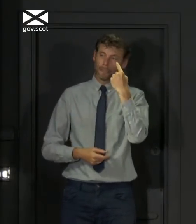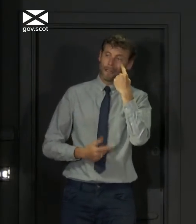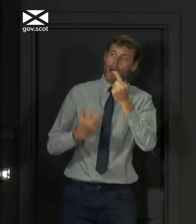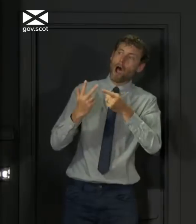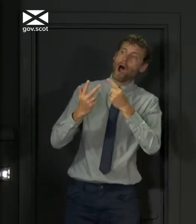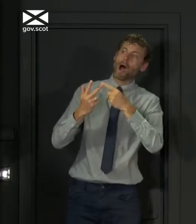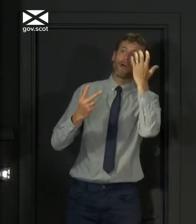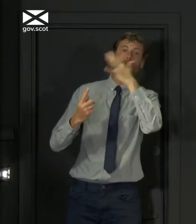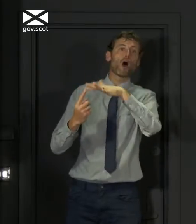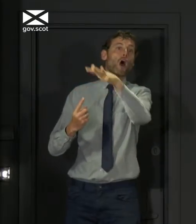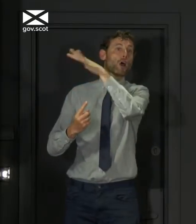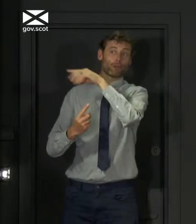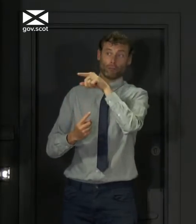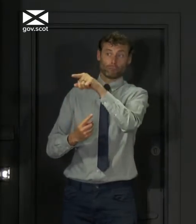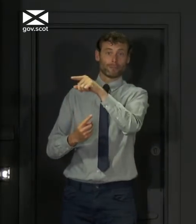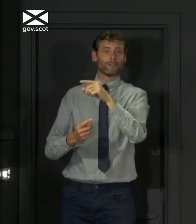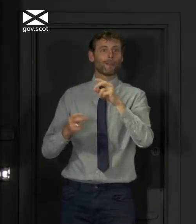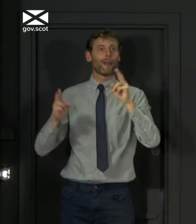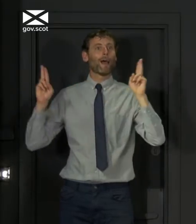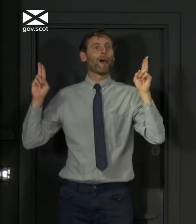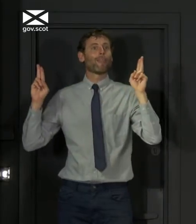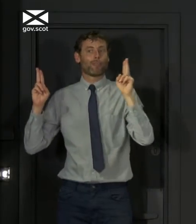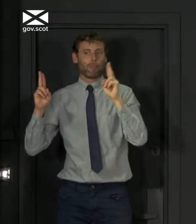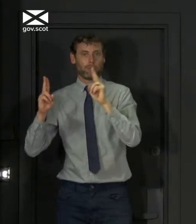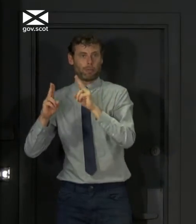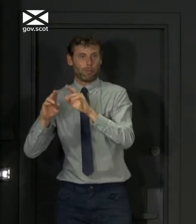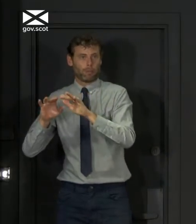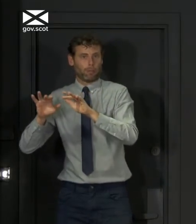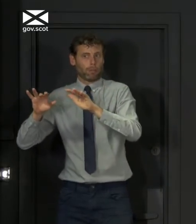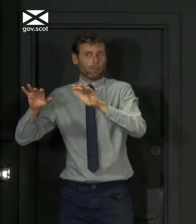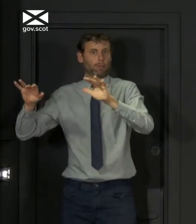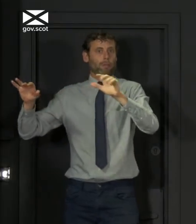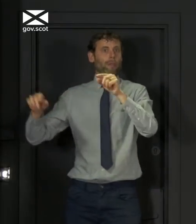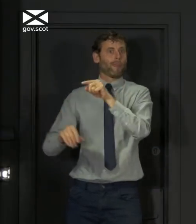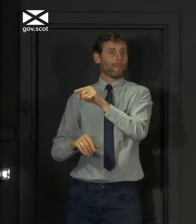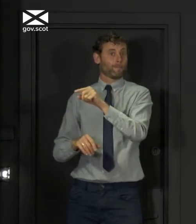and there are some parts of the world where, unfortunately, it appears to be on the rise